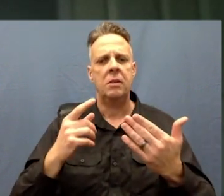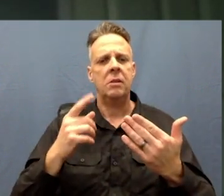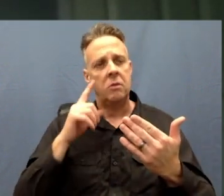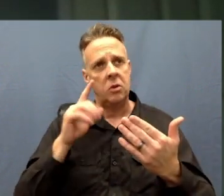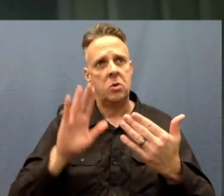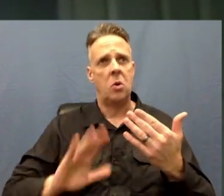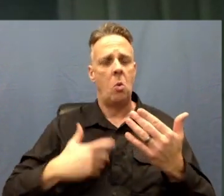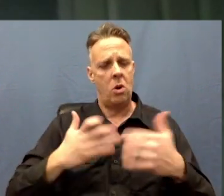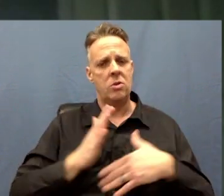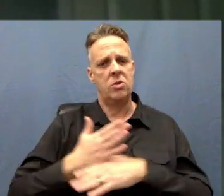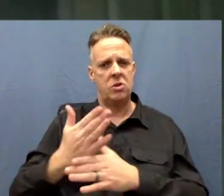SOME OF THE STORIES THAT WE HAVE BEEN EXPERIENCING BUT WHAT WE